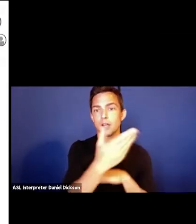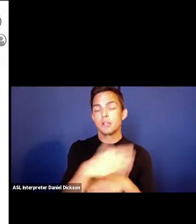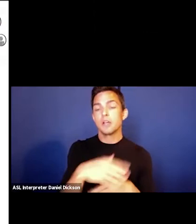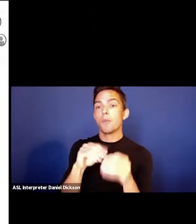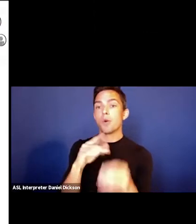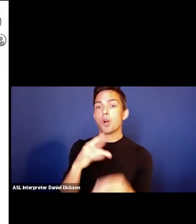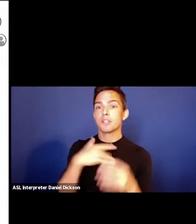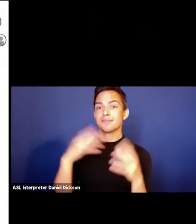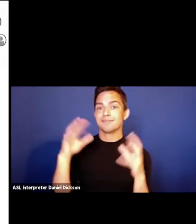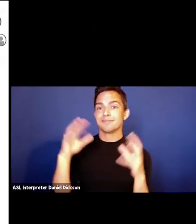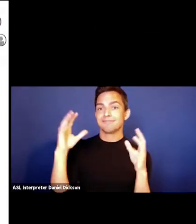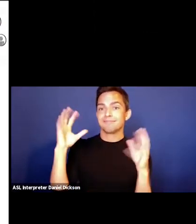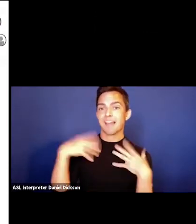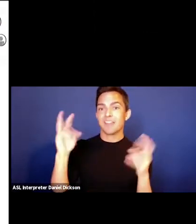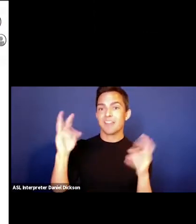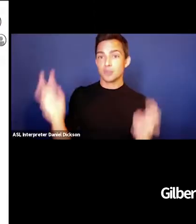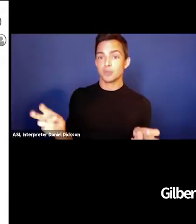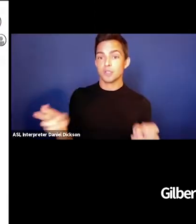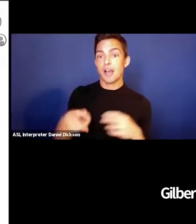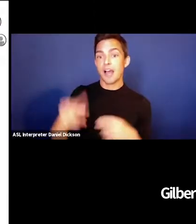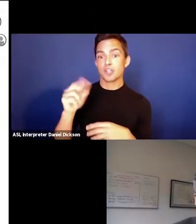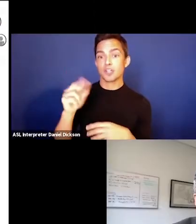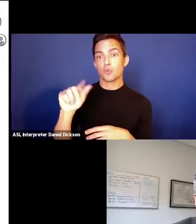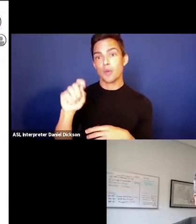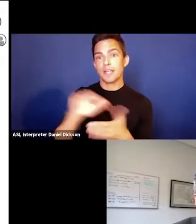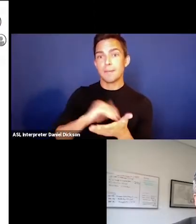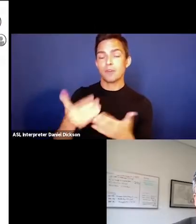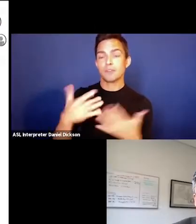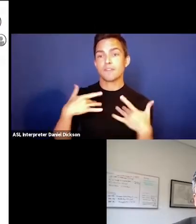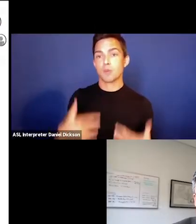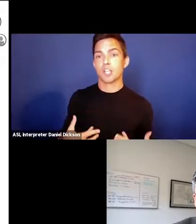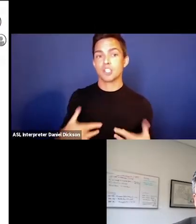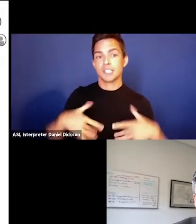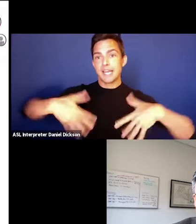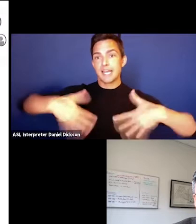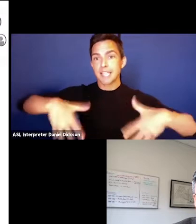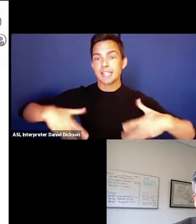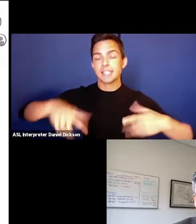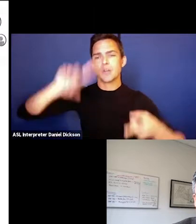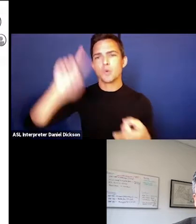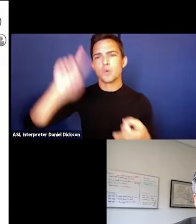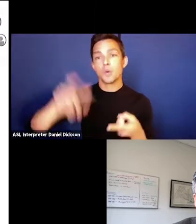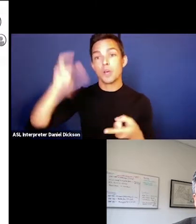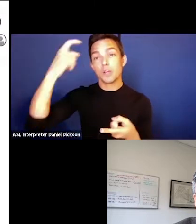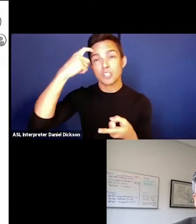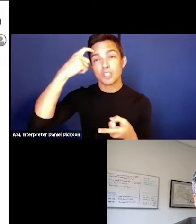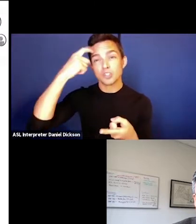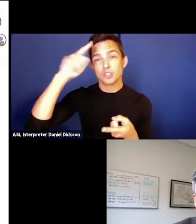issues, higher rates of depression, higher rates of anxiety, declines in cognition. All of these